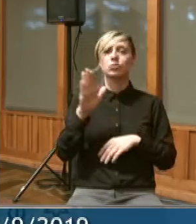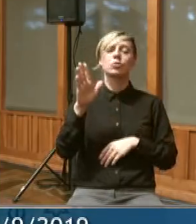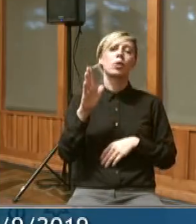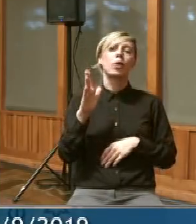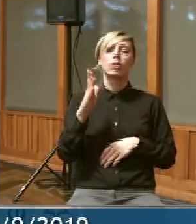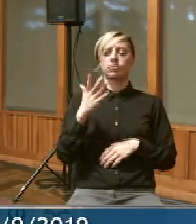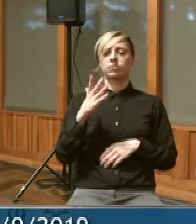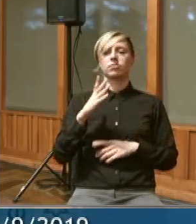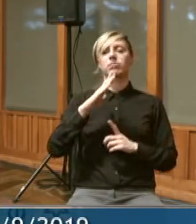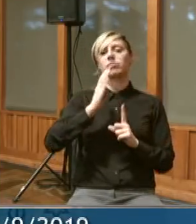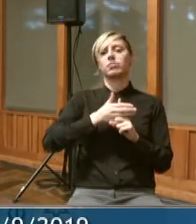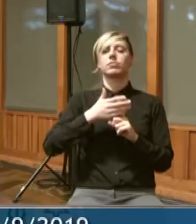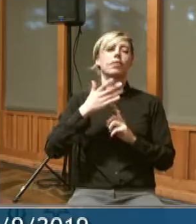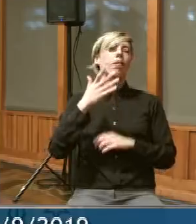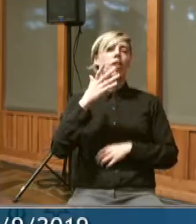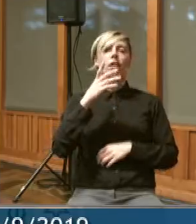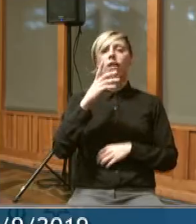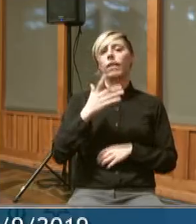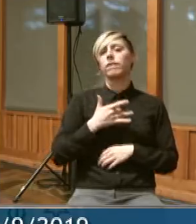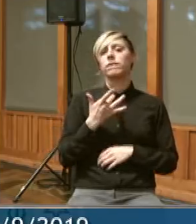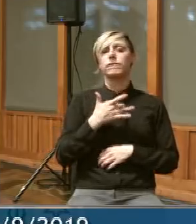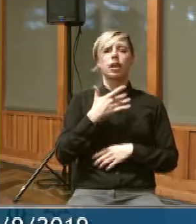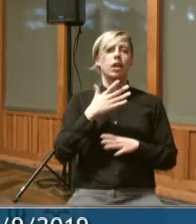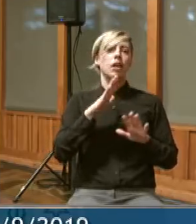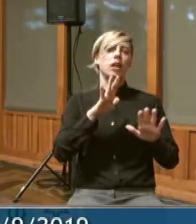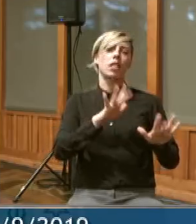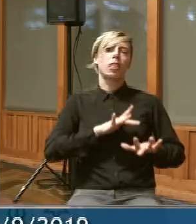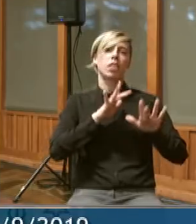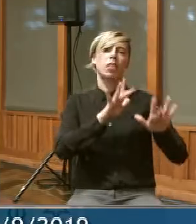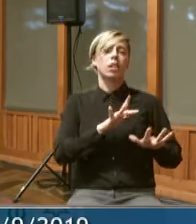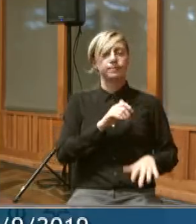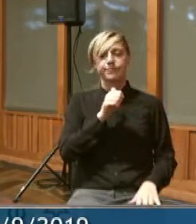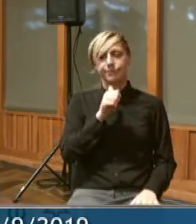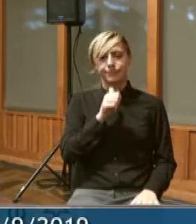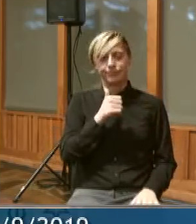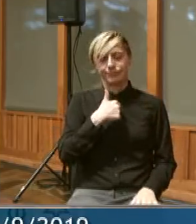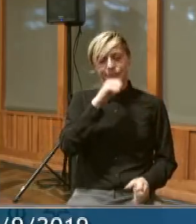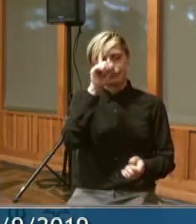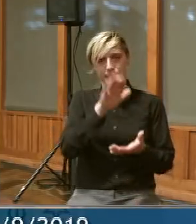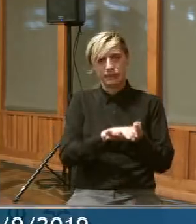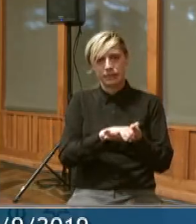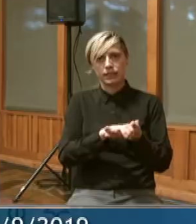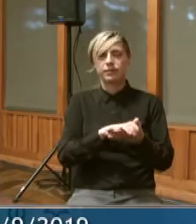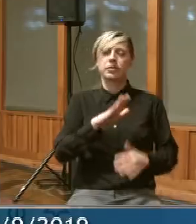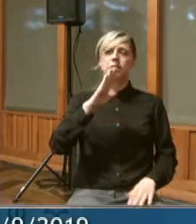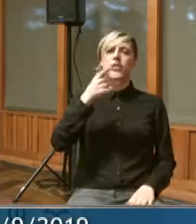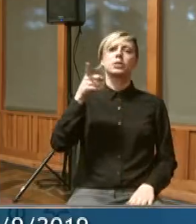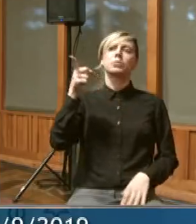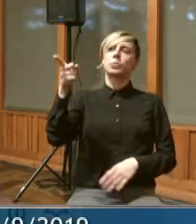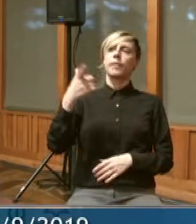IT'S CLEAR THE RECREATION MODEL IN PORTLAND IS NOT WORKING. THE MOCK FUNERAL TODAY IS NOT FAR OFF THE POINT.